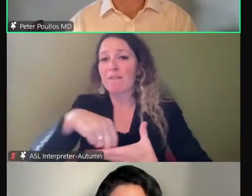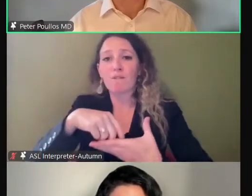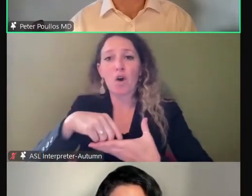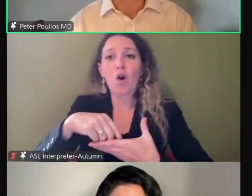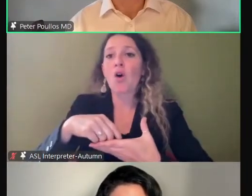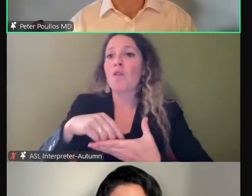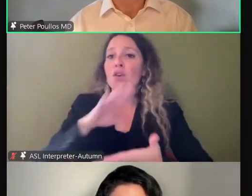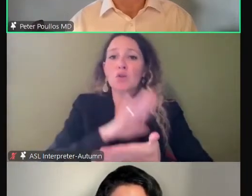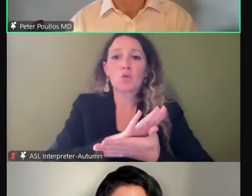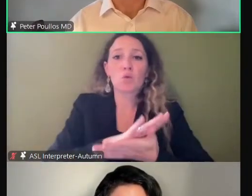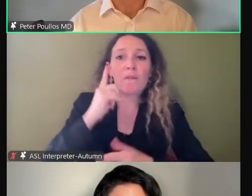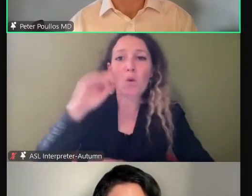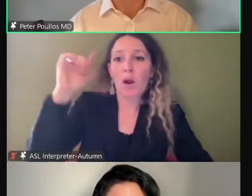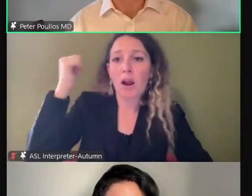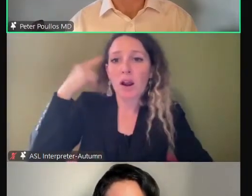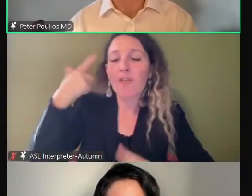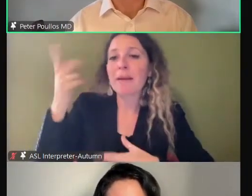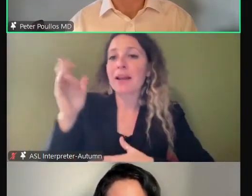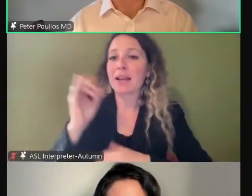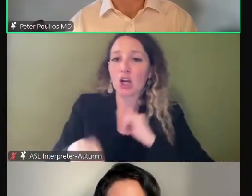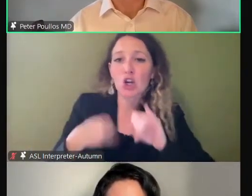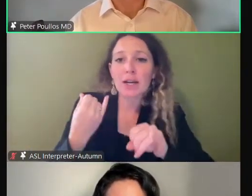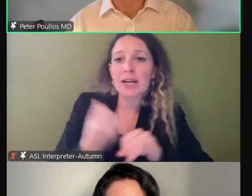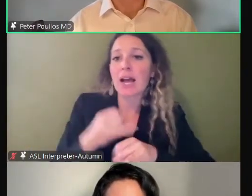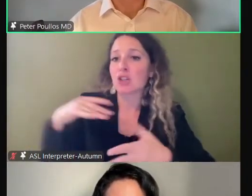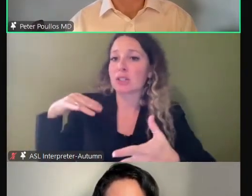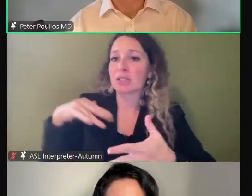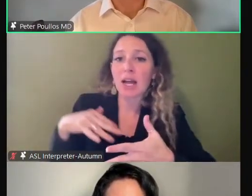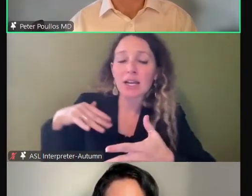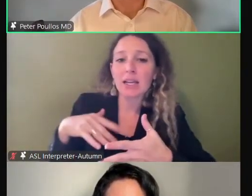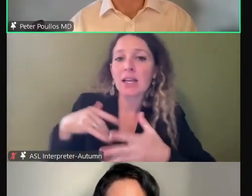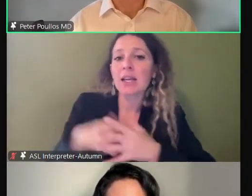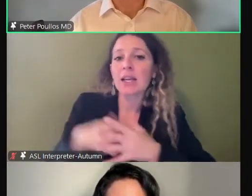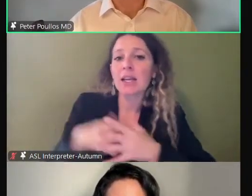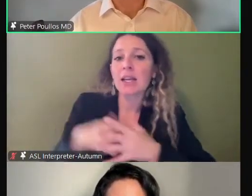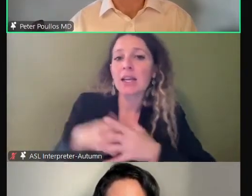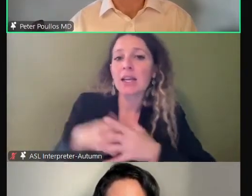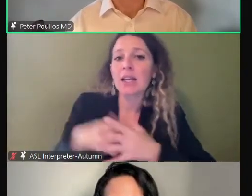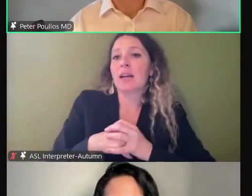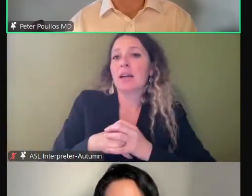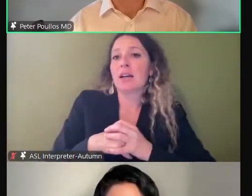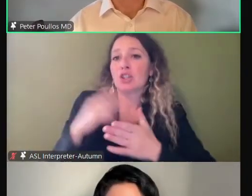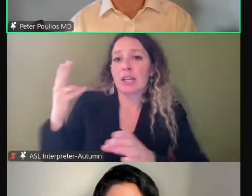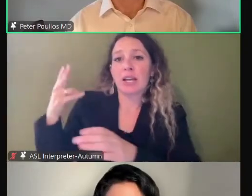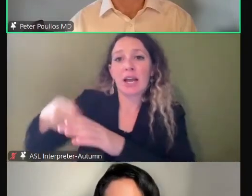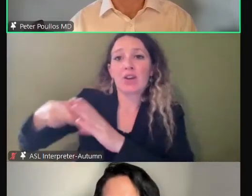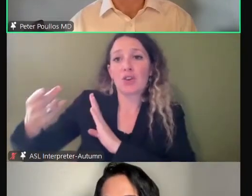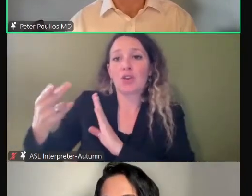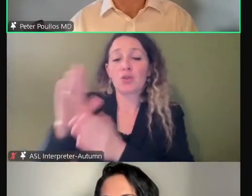Studies. She earned her JD from William & Mary School of Law, a Chappell fellow,